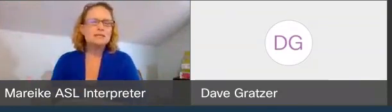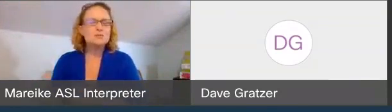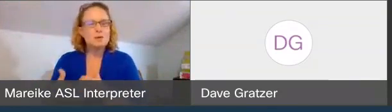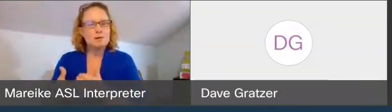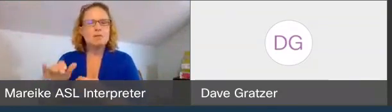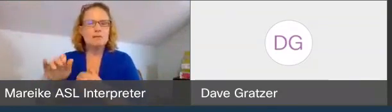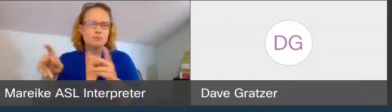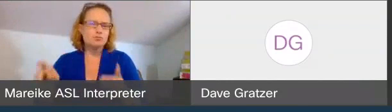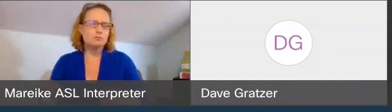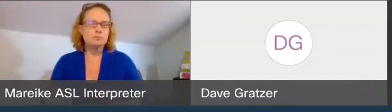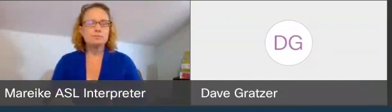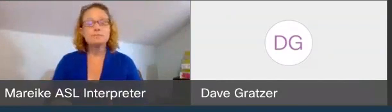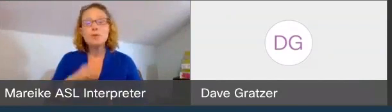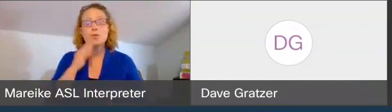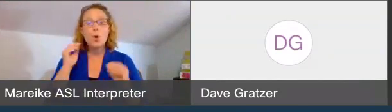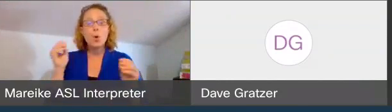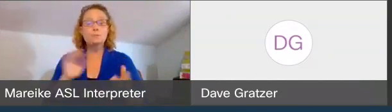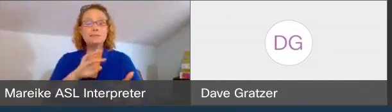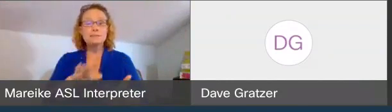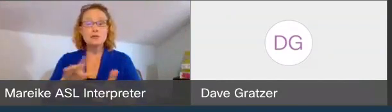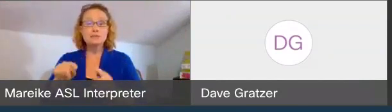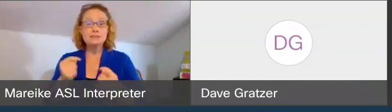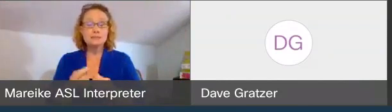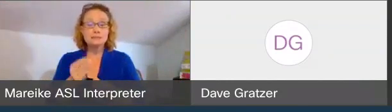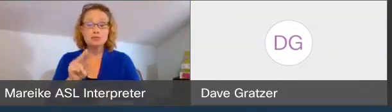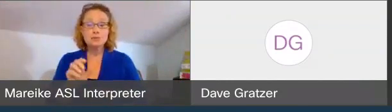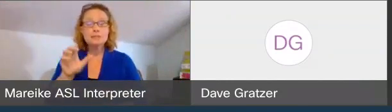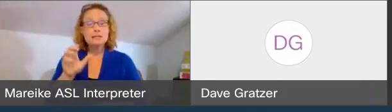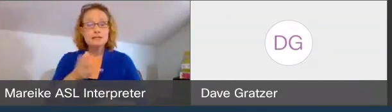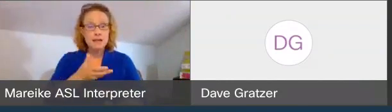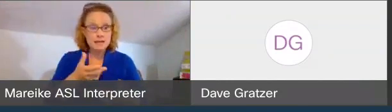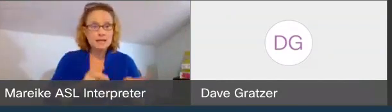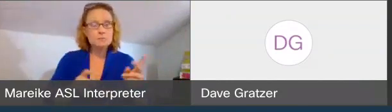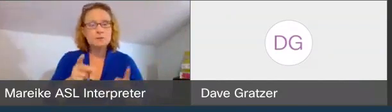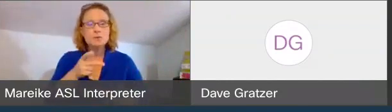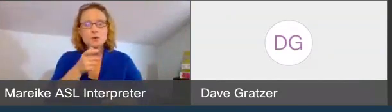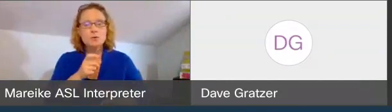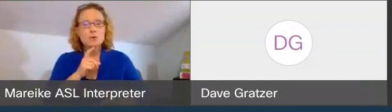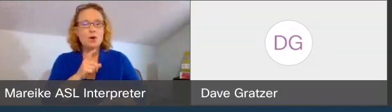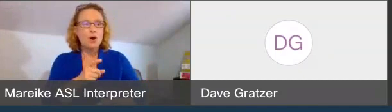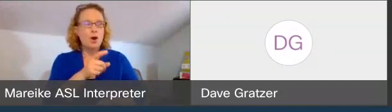the Homeless Outreach Teams in New York City they engage people who are streets or subway homeless